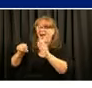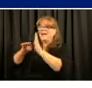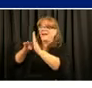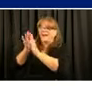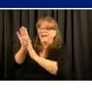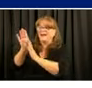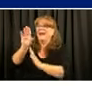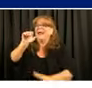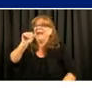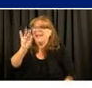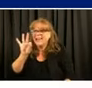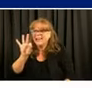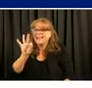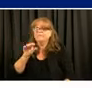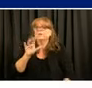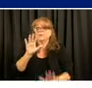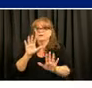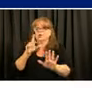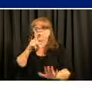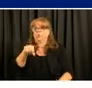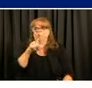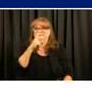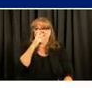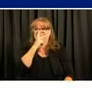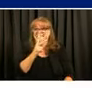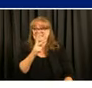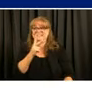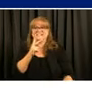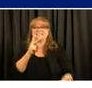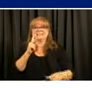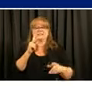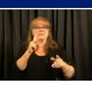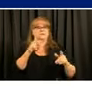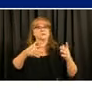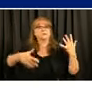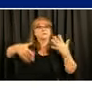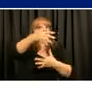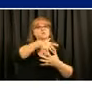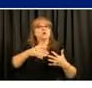our social distancing levels continue to decrease so right now we're estimating about 65 percent